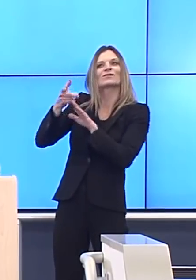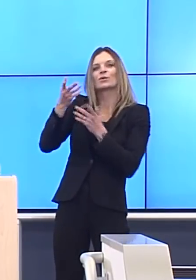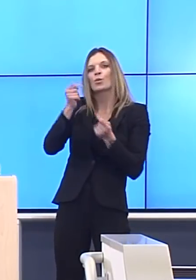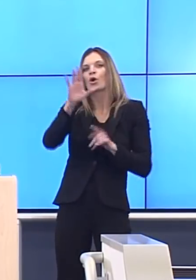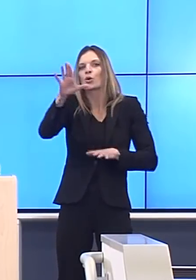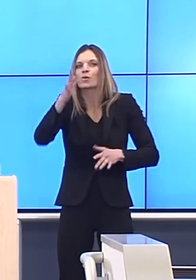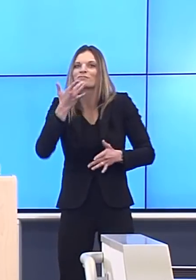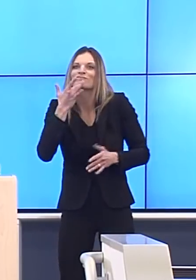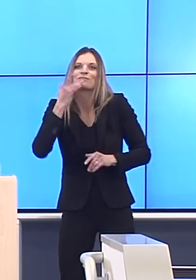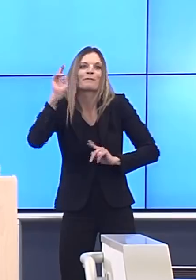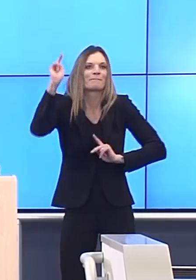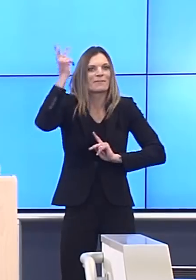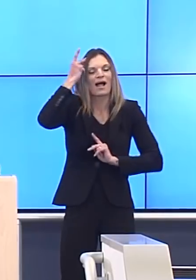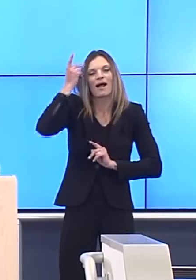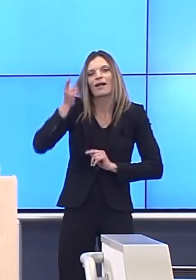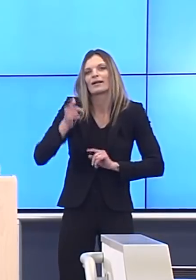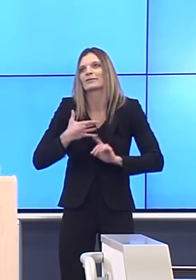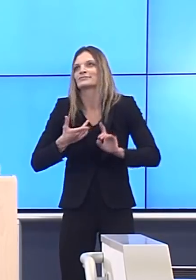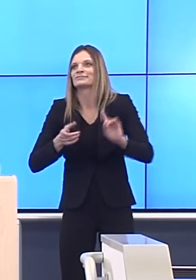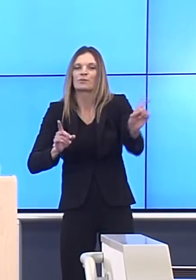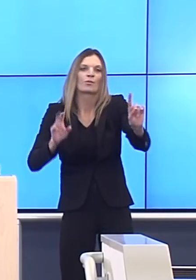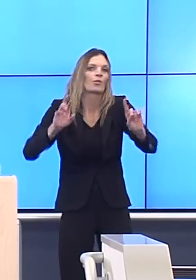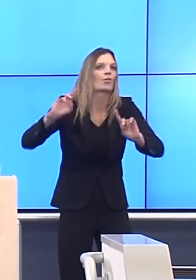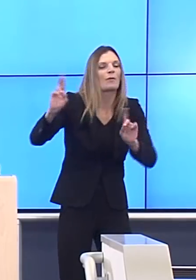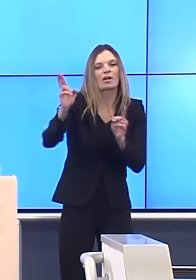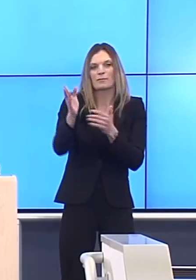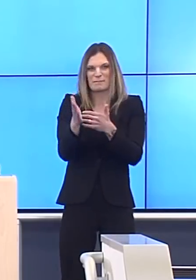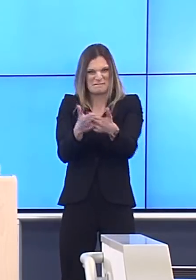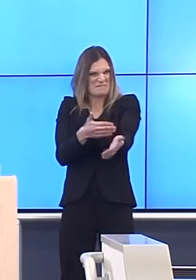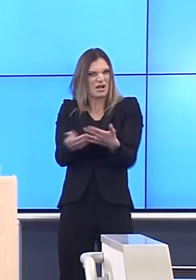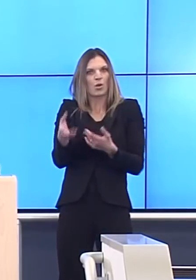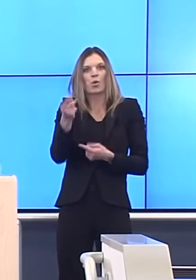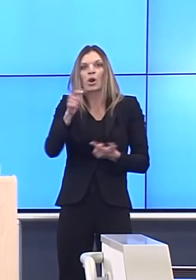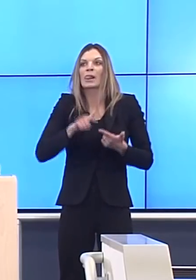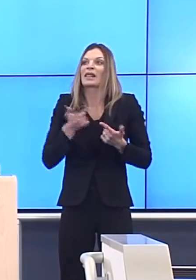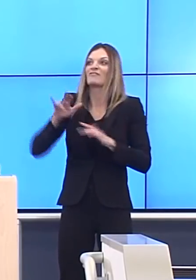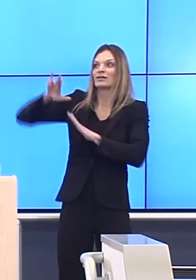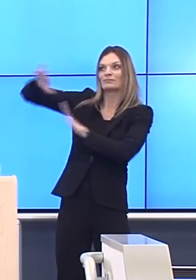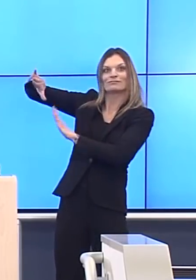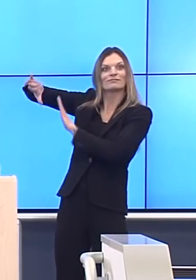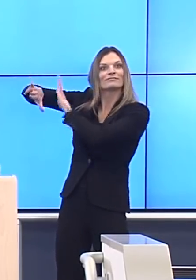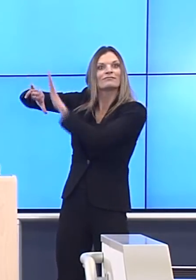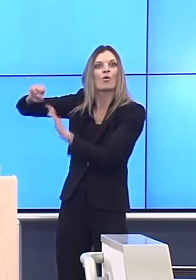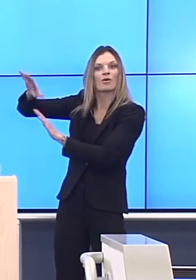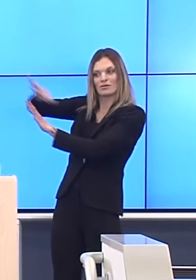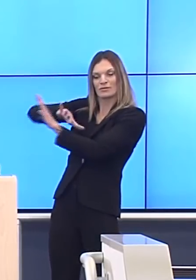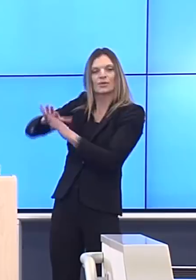LIKE DETROIT FOR A QUAINT TOWN LIKE LETTING 10. WHAT ARE YOUR BIDEN DEMOCRAT OR A TRUMP